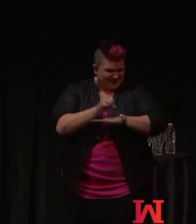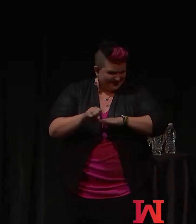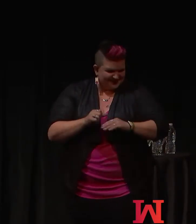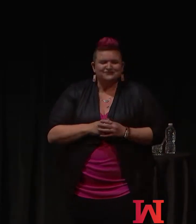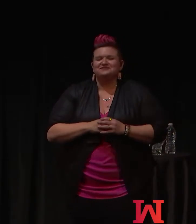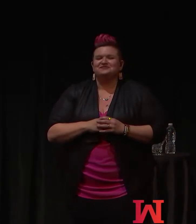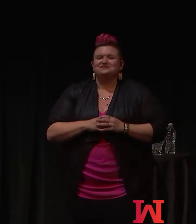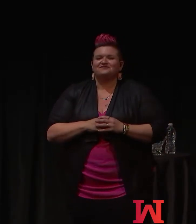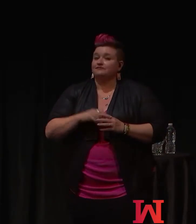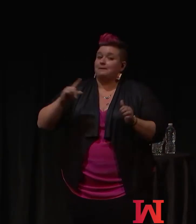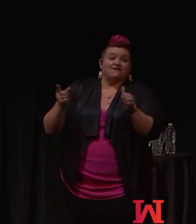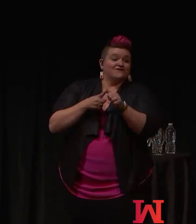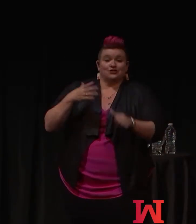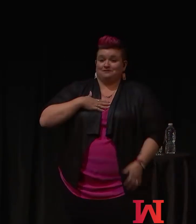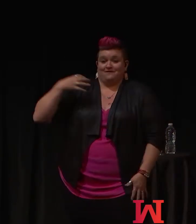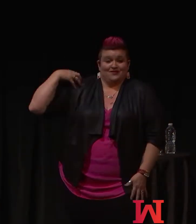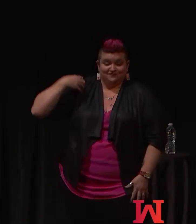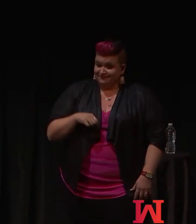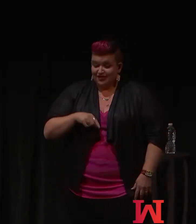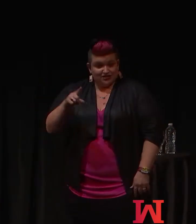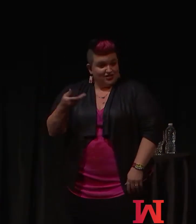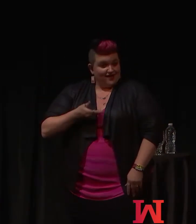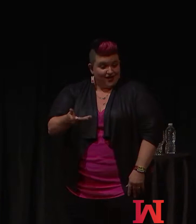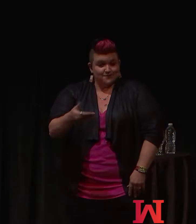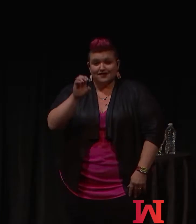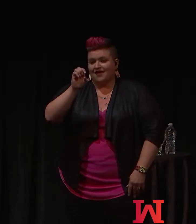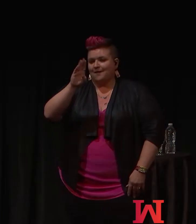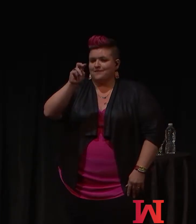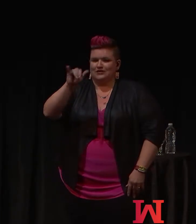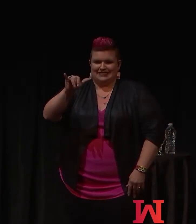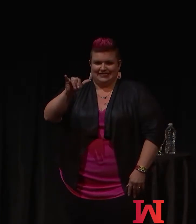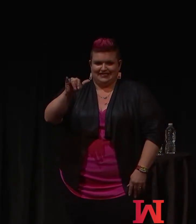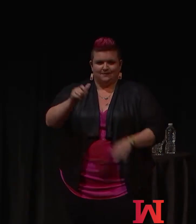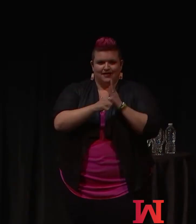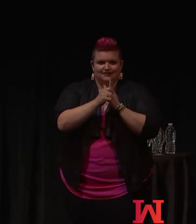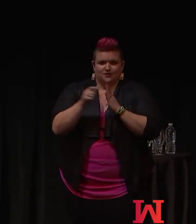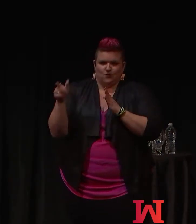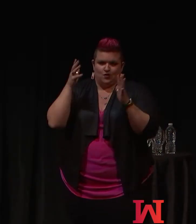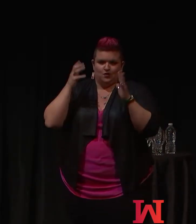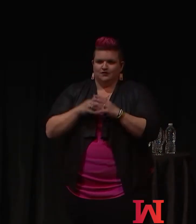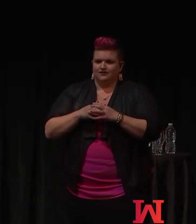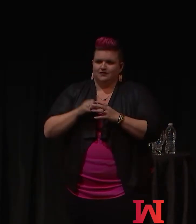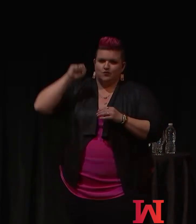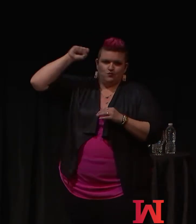But she was my first boss, she gave me my first job at Ebony magazine. Shout out to Ebony magazine.